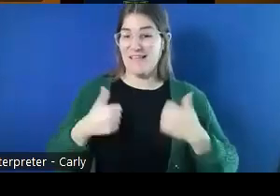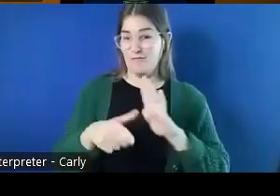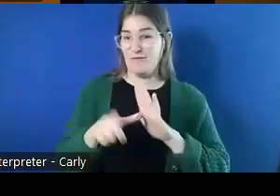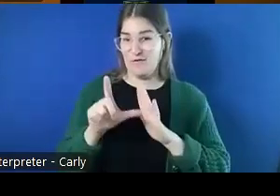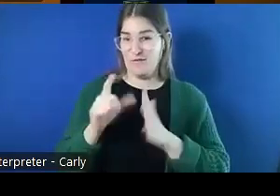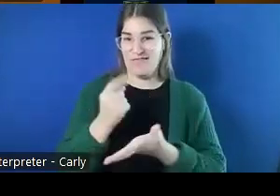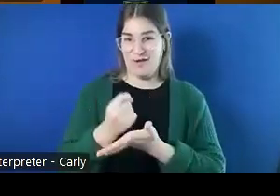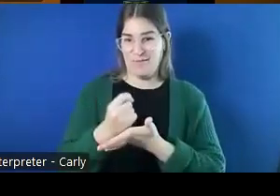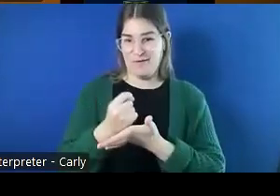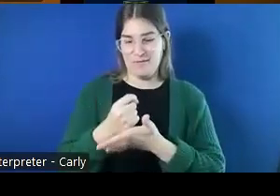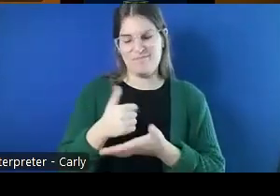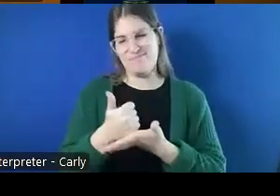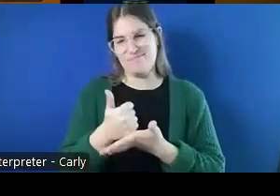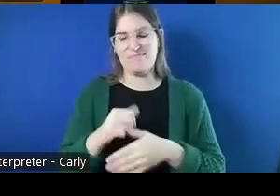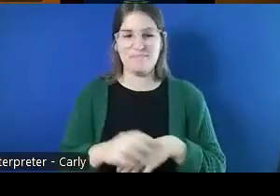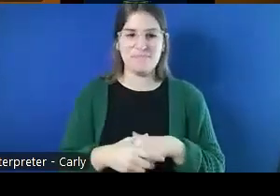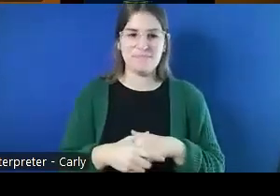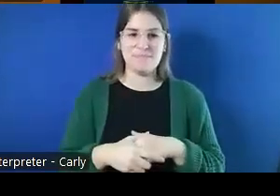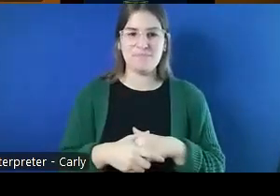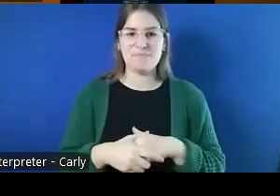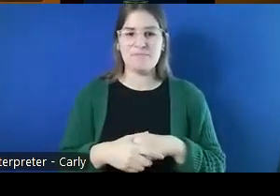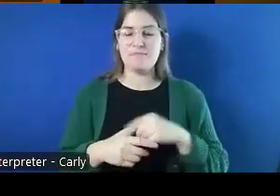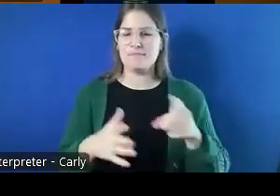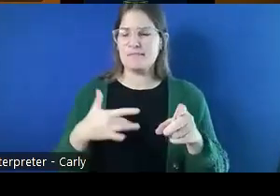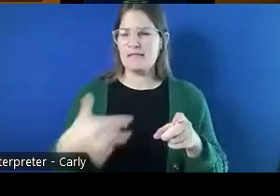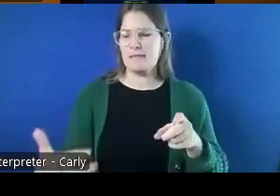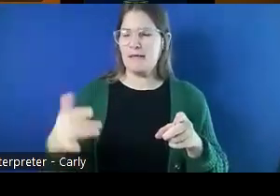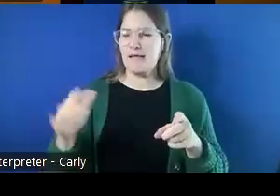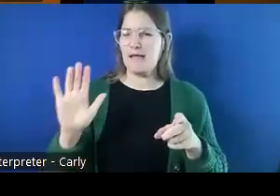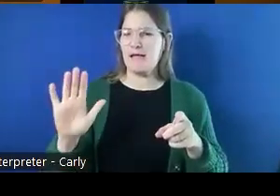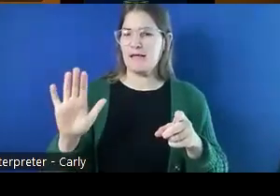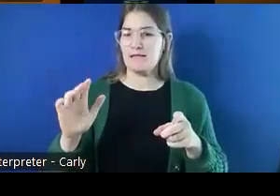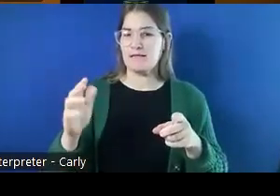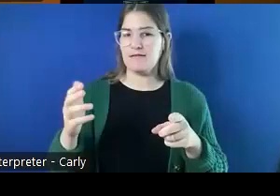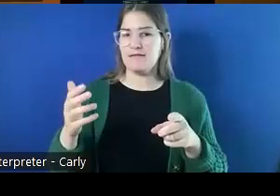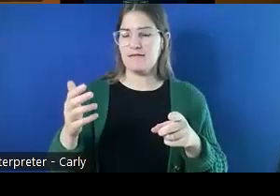I'll talk a little bit about lifeview therapy traditionally and and as an individual um mental